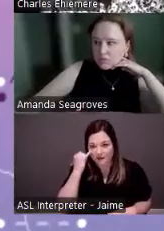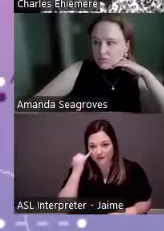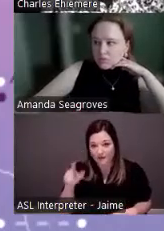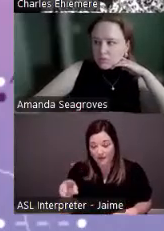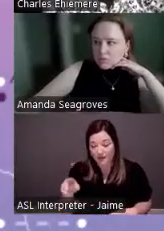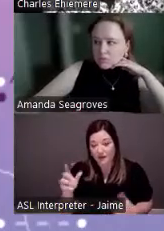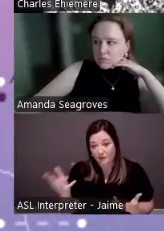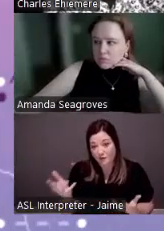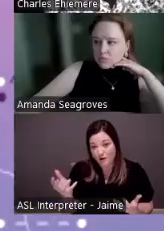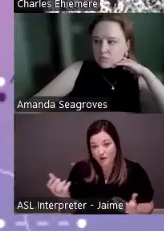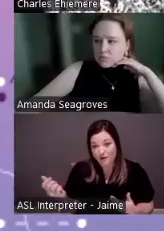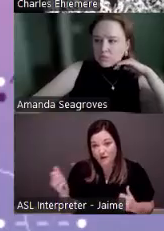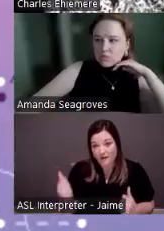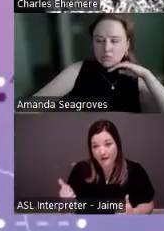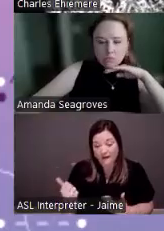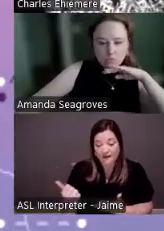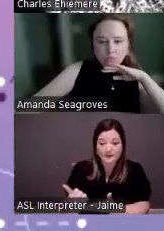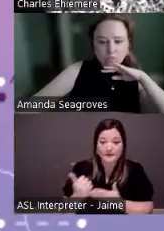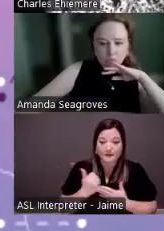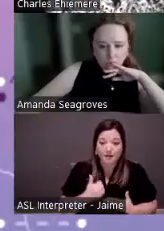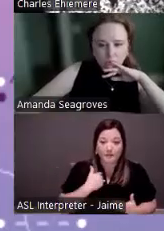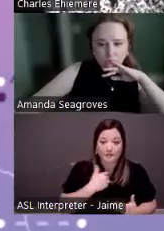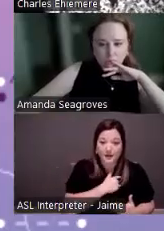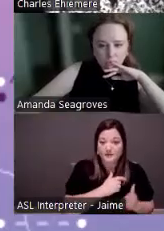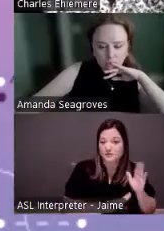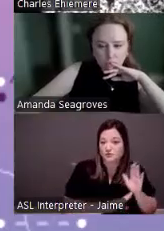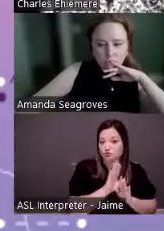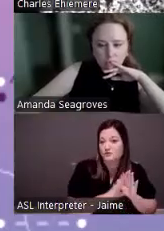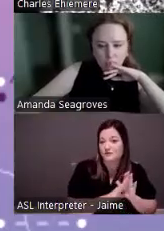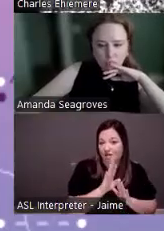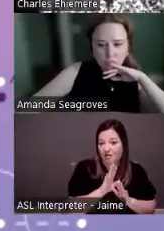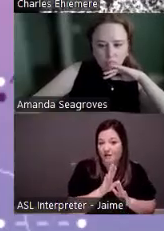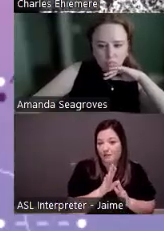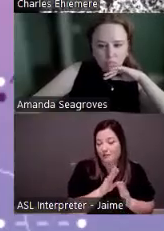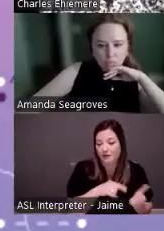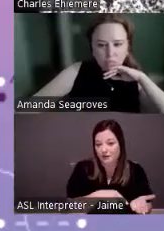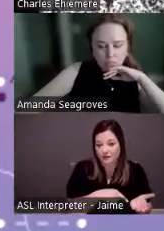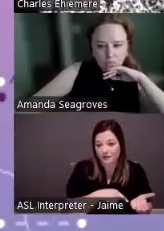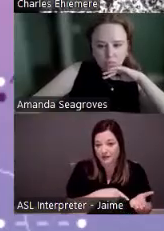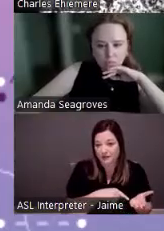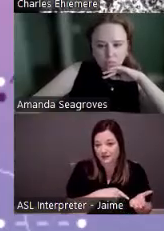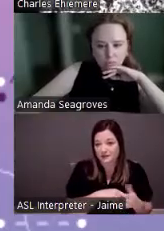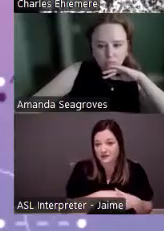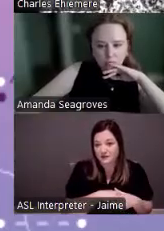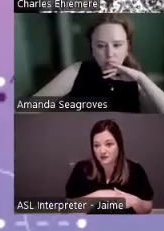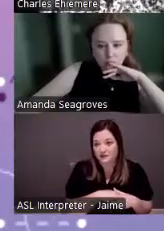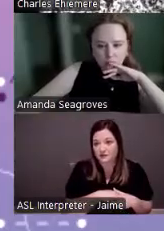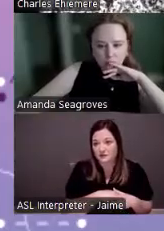will even help us to develop a robust system, and number